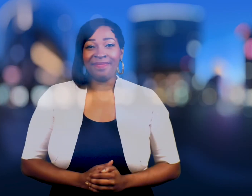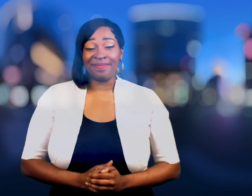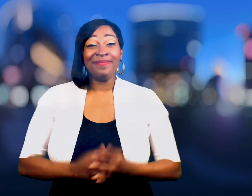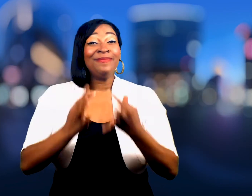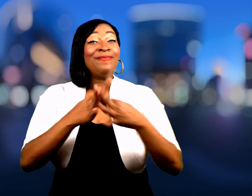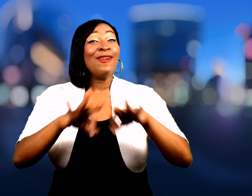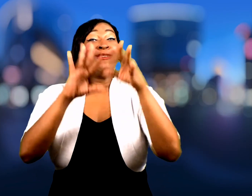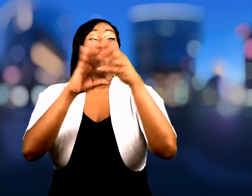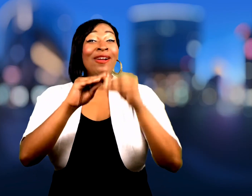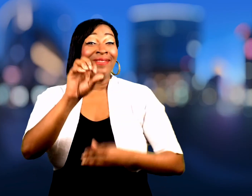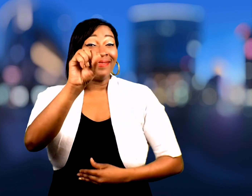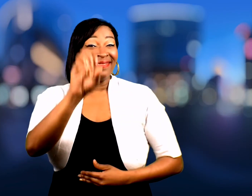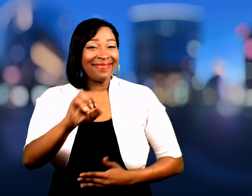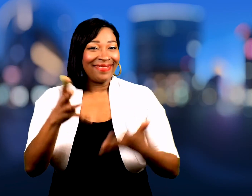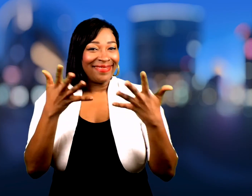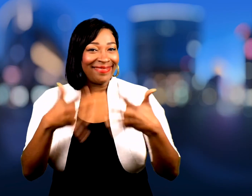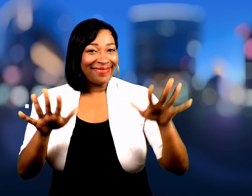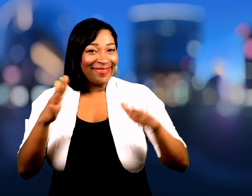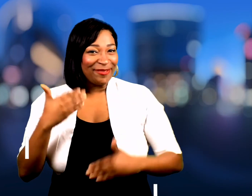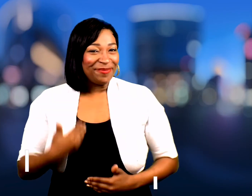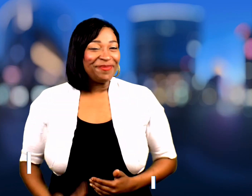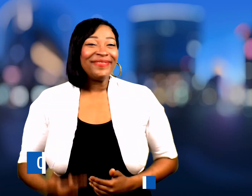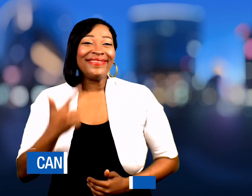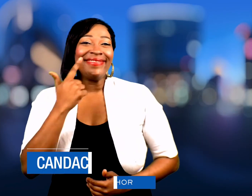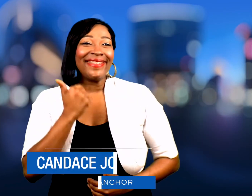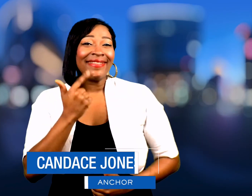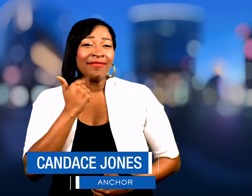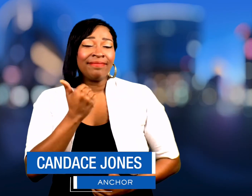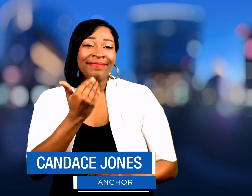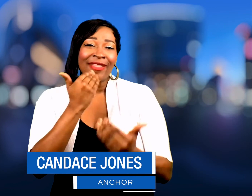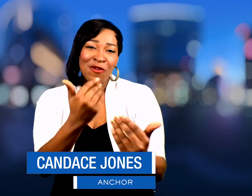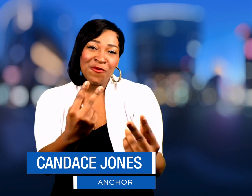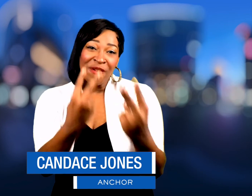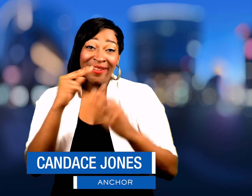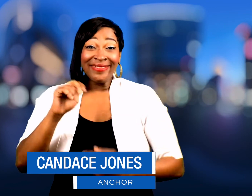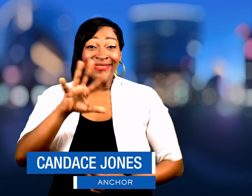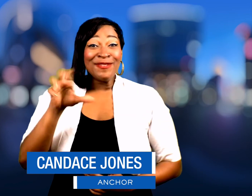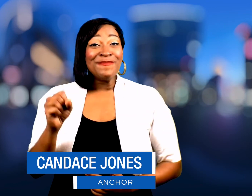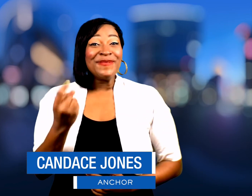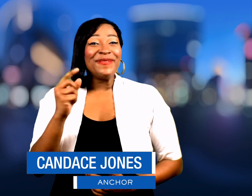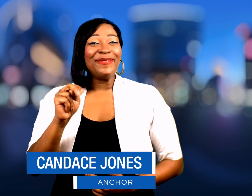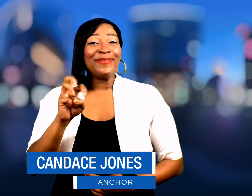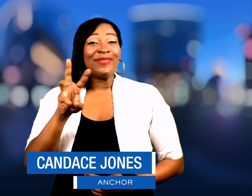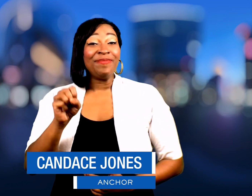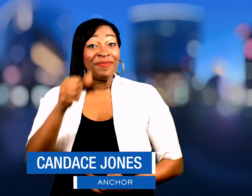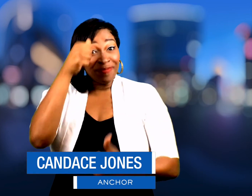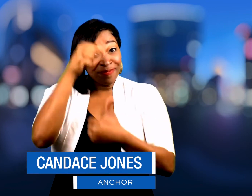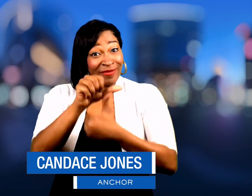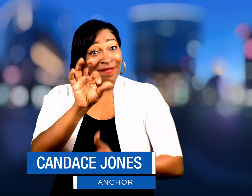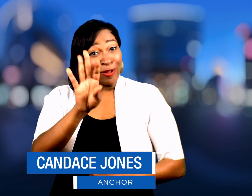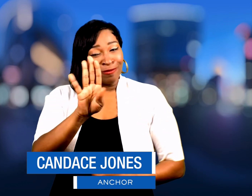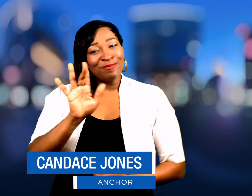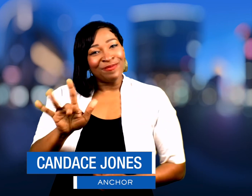And those are your top stories for today. I am Candace Jones. Thank you for watching Sign1News. Remember to like us on Facebook